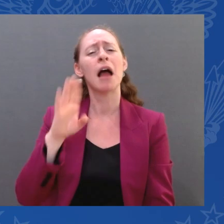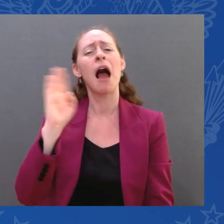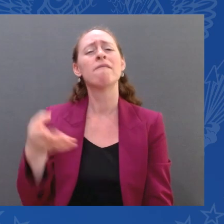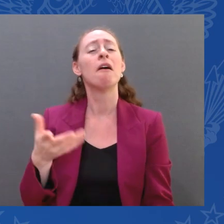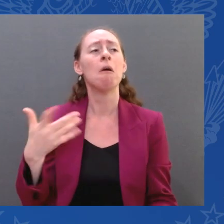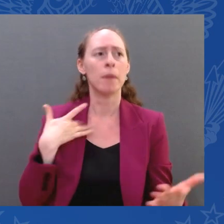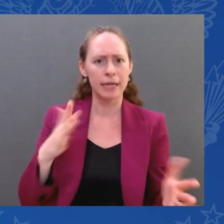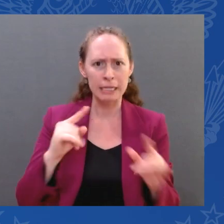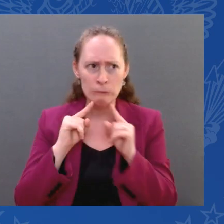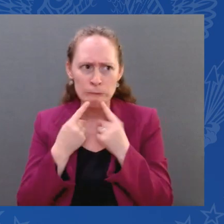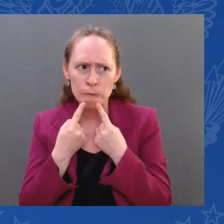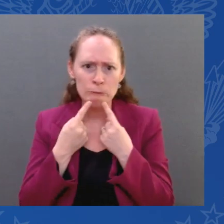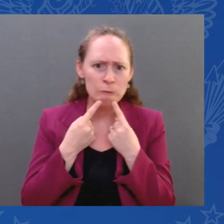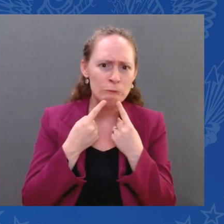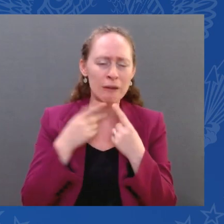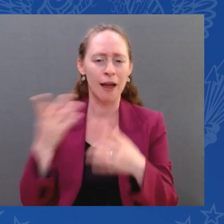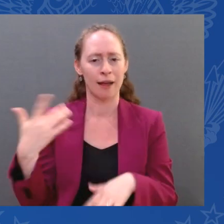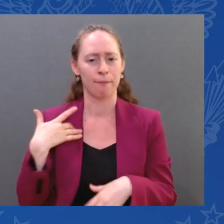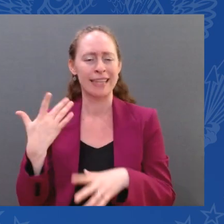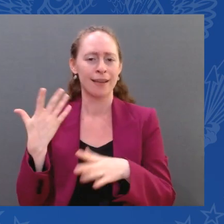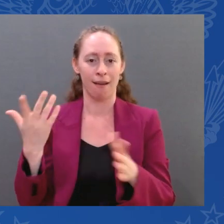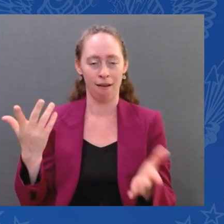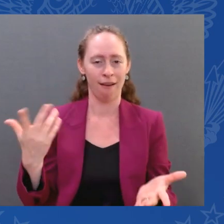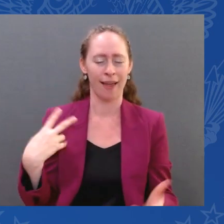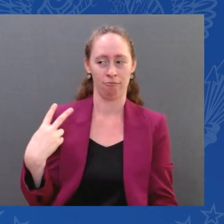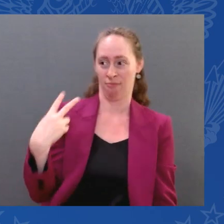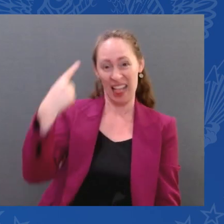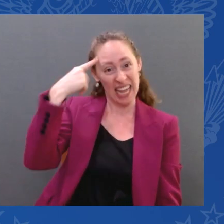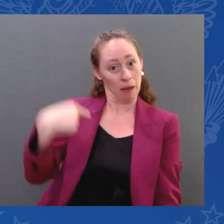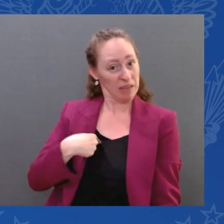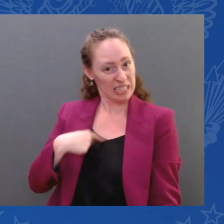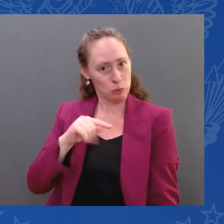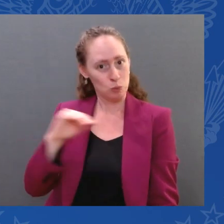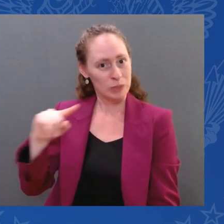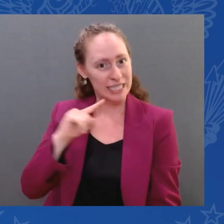All kidding aside, this is the real deal. This is one of the finest men I've ever worked with.